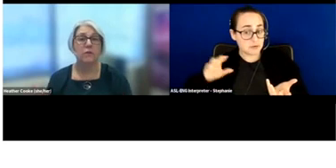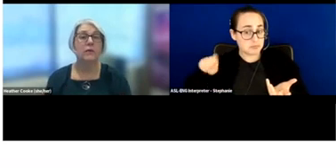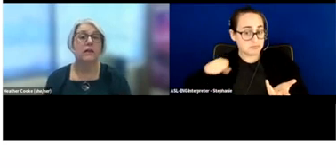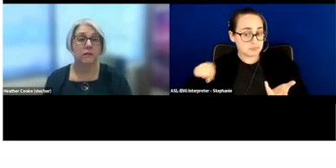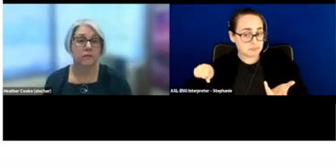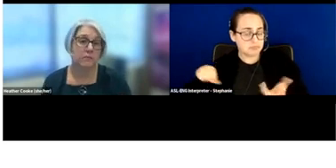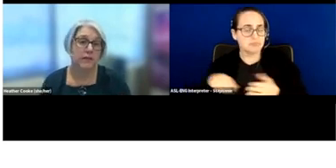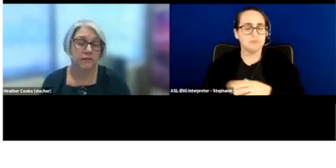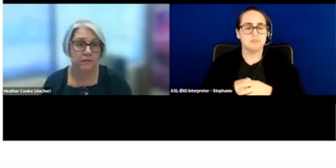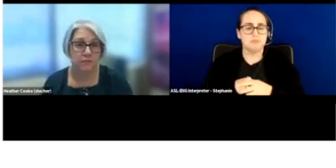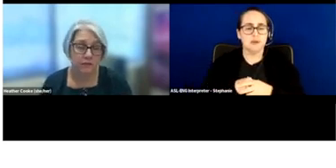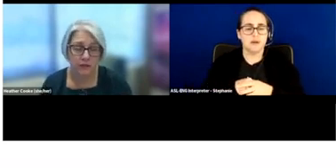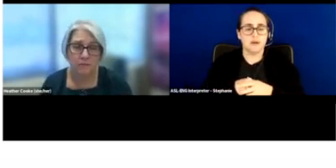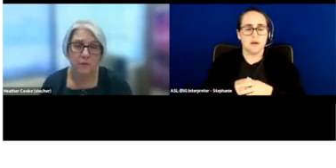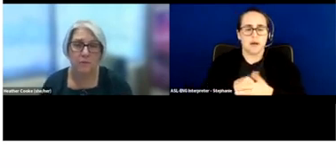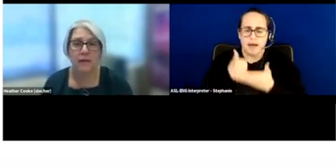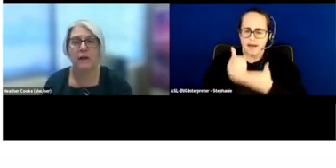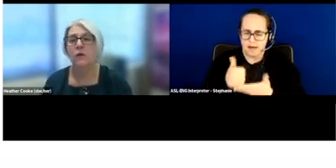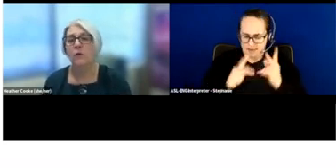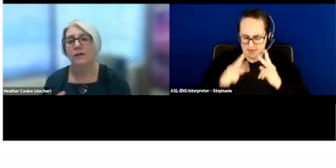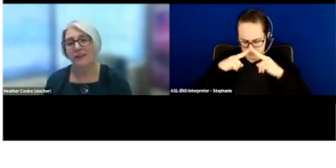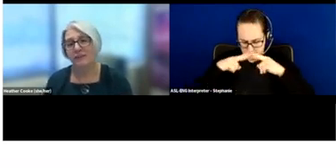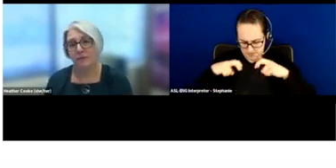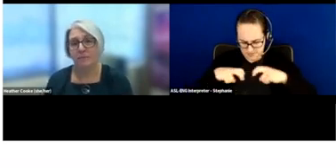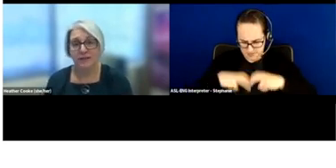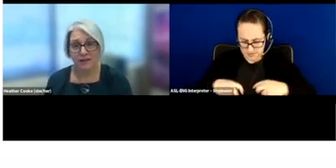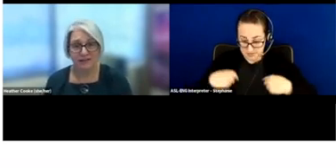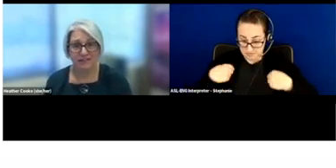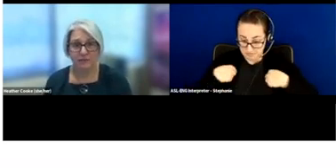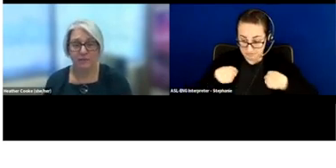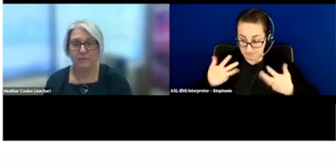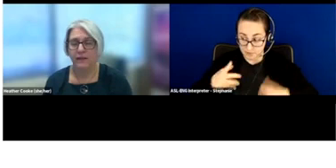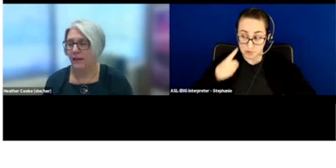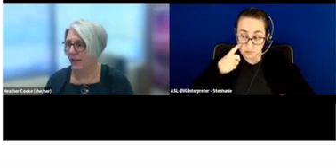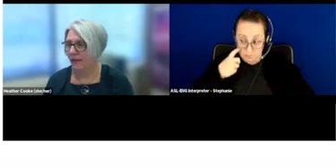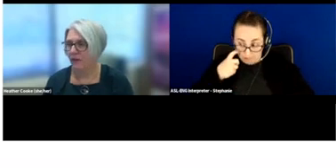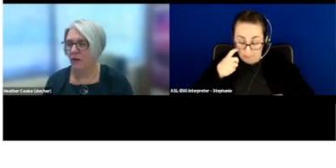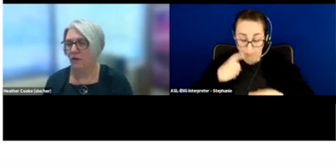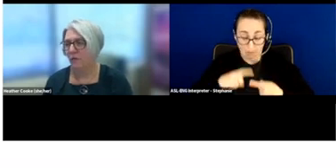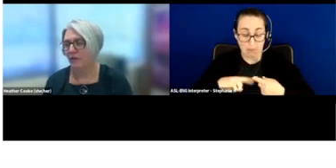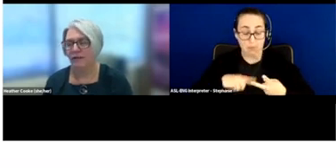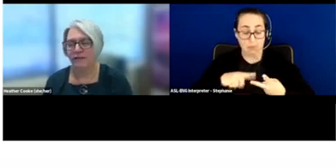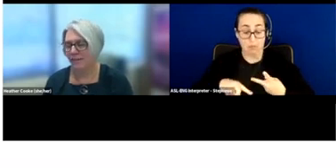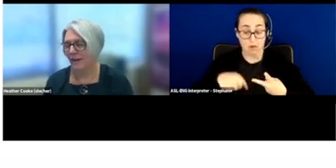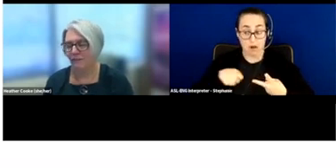the recipients or the witness of workplace incivility or bullying, or if they've ever been uncivil. And one of the